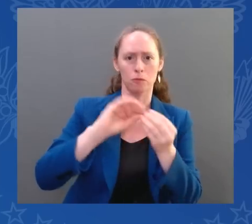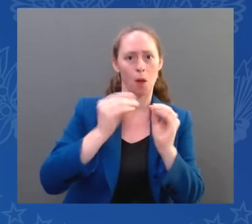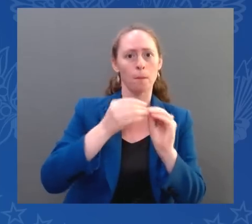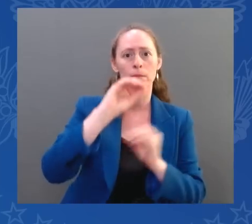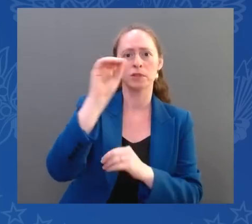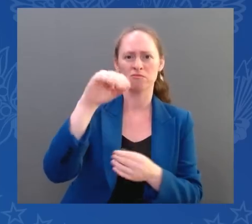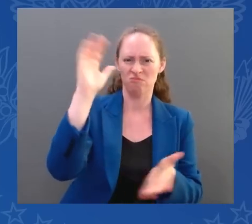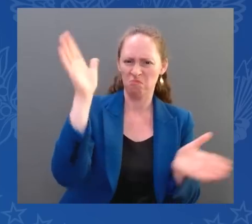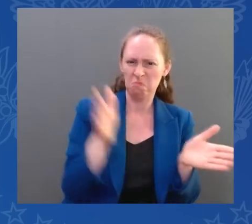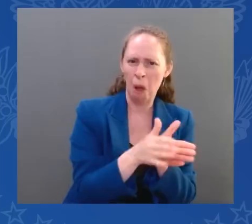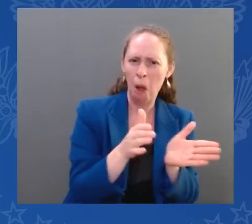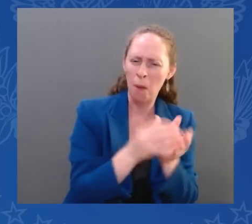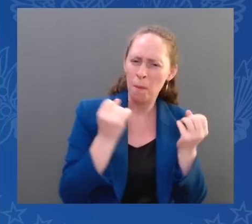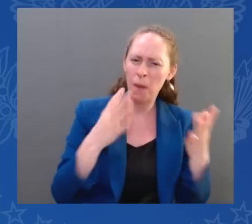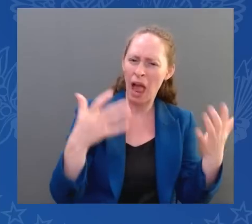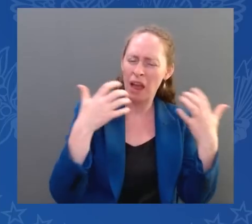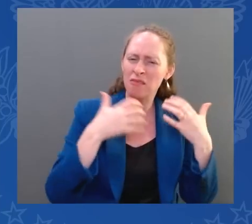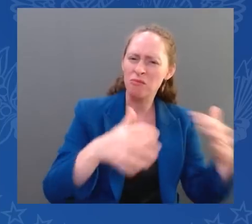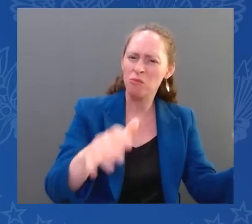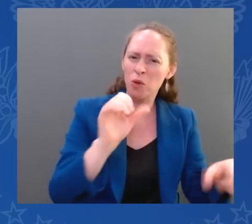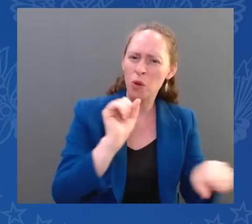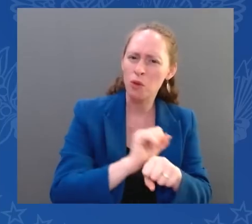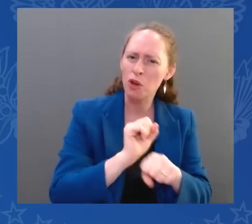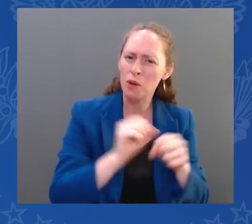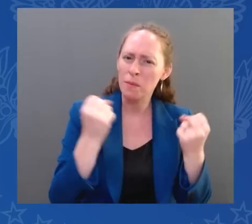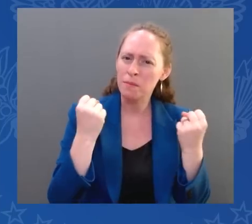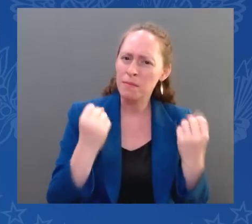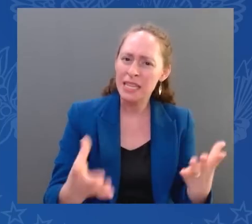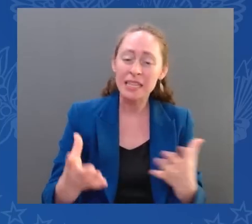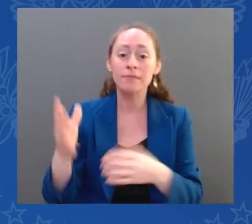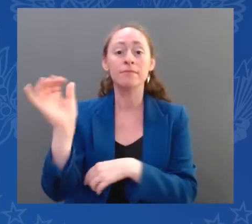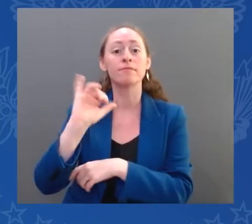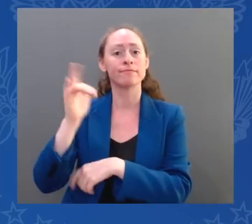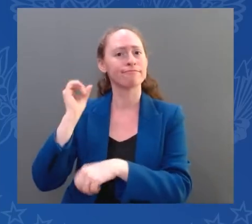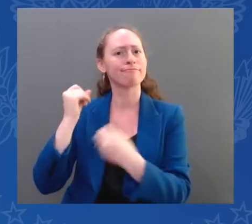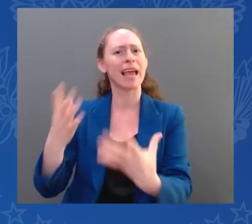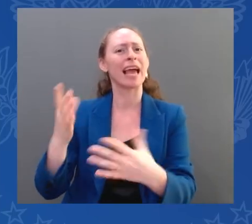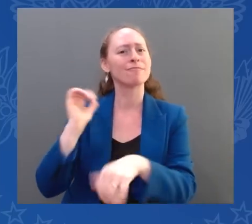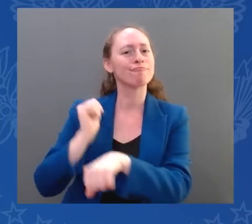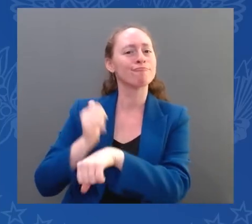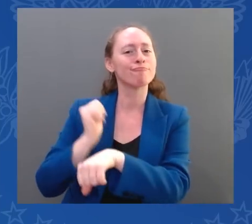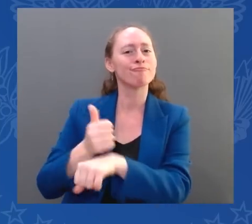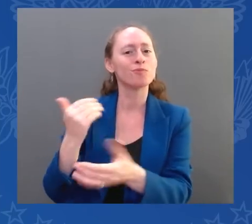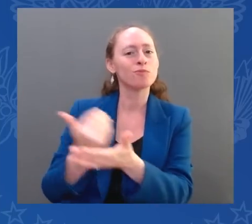have fallen now 25 days in a row, and this week we saw the second-largest